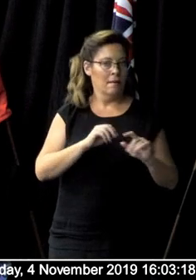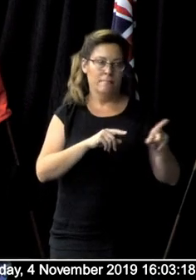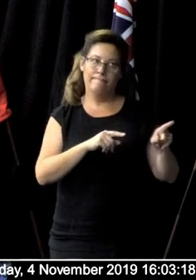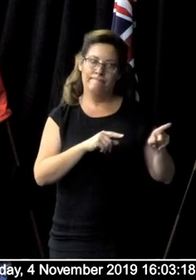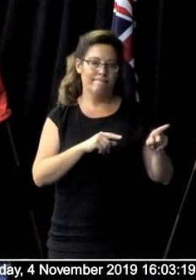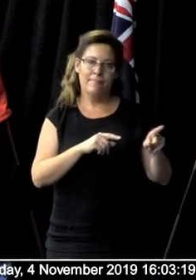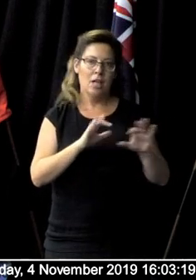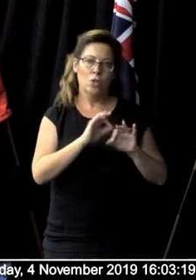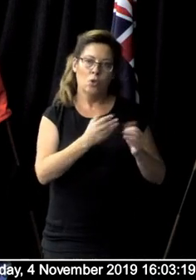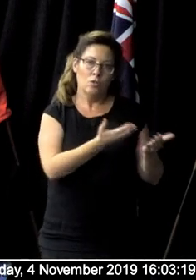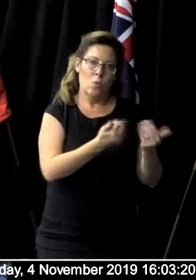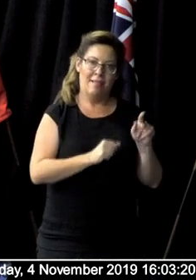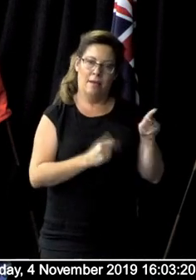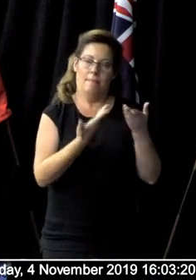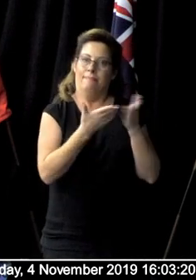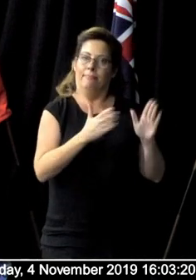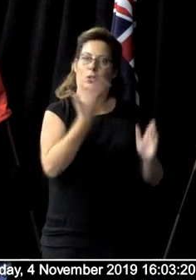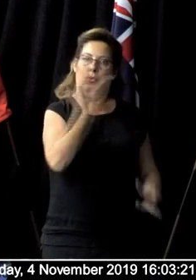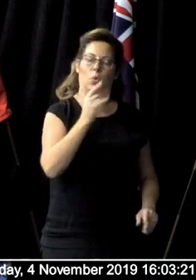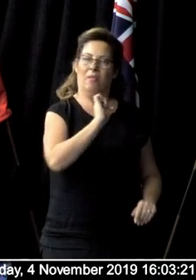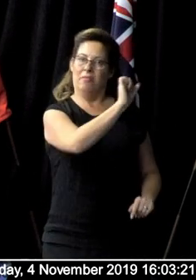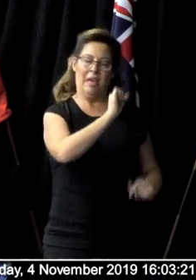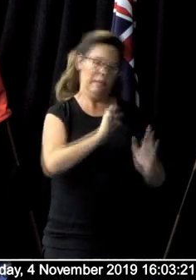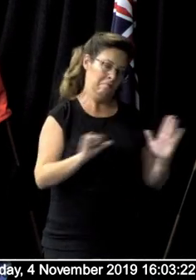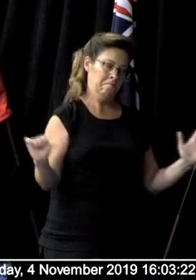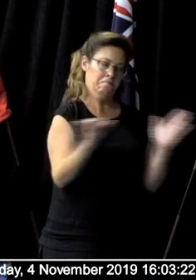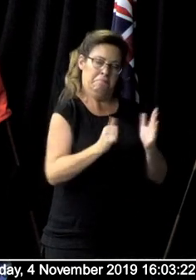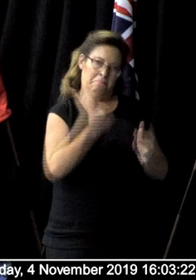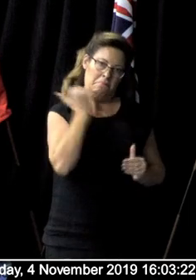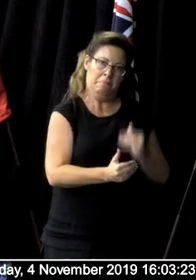schools are set up in rigid ways so they don’t think their child’s sensory needs